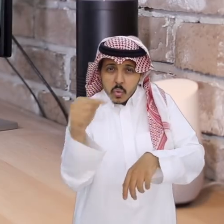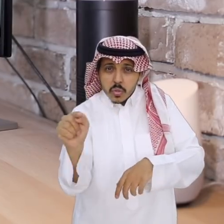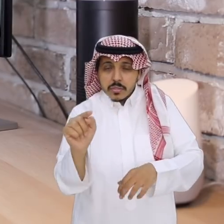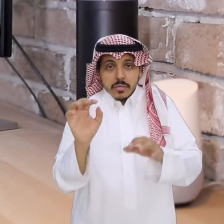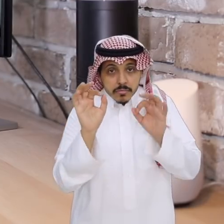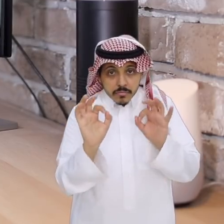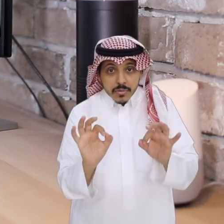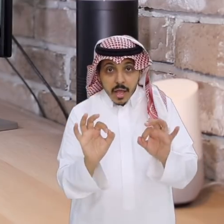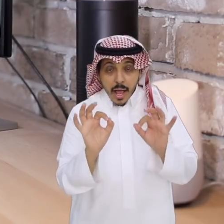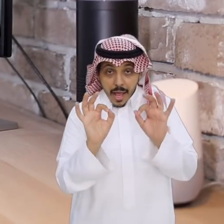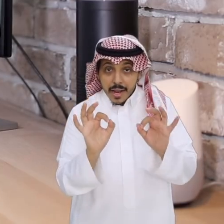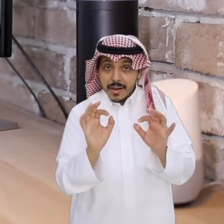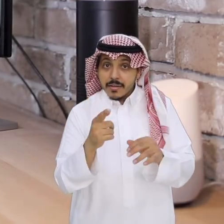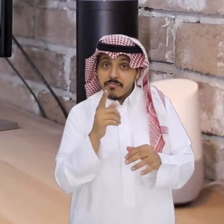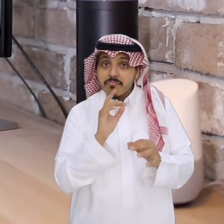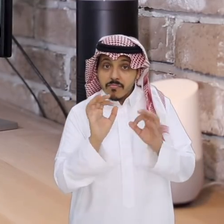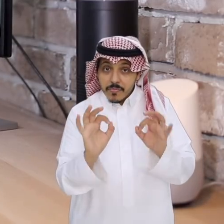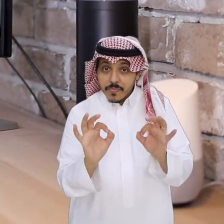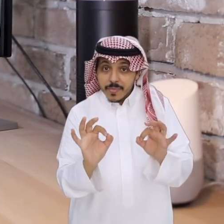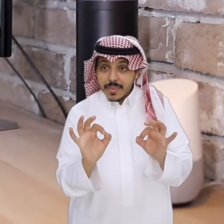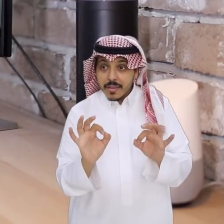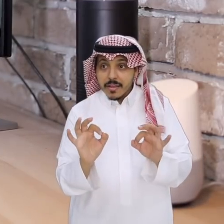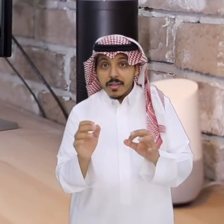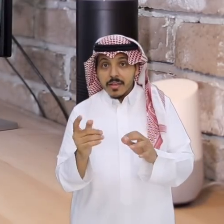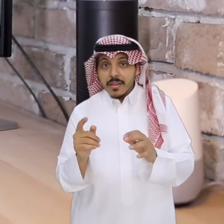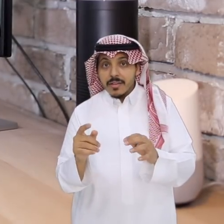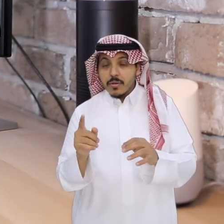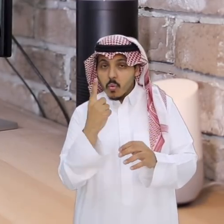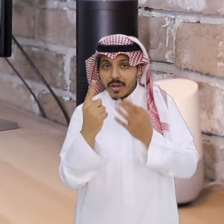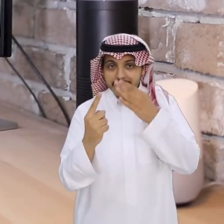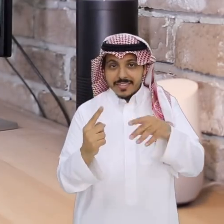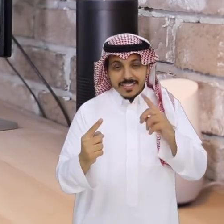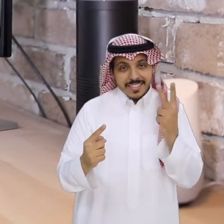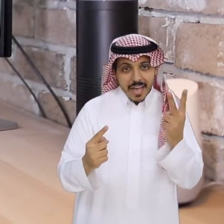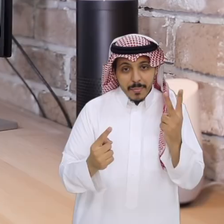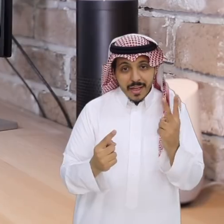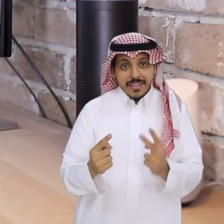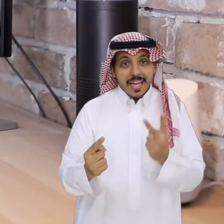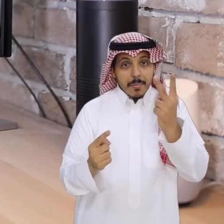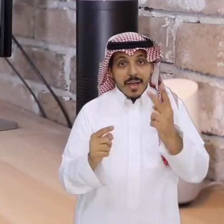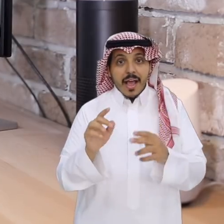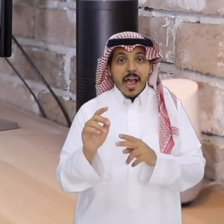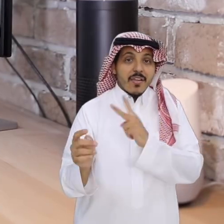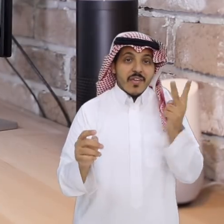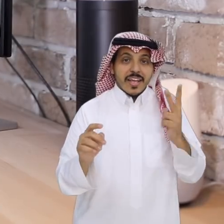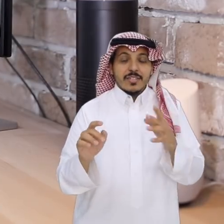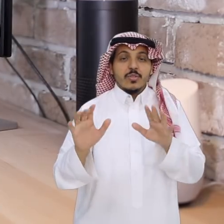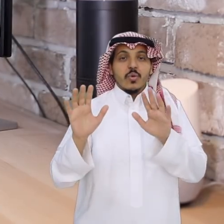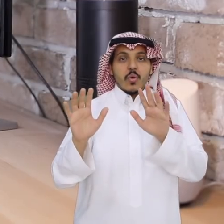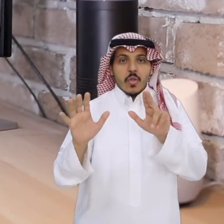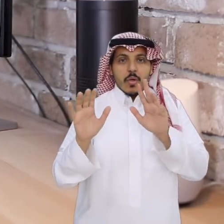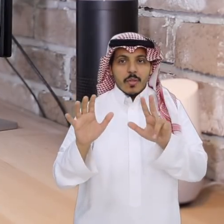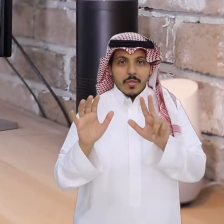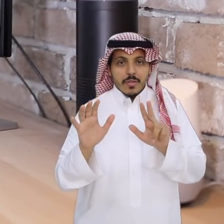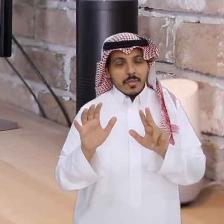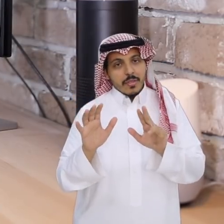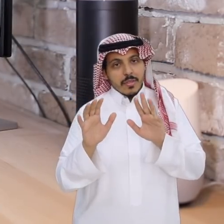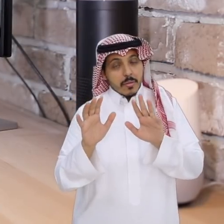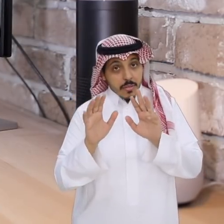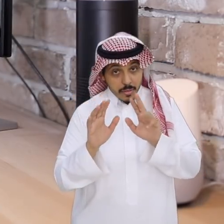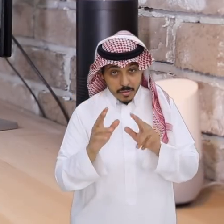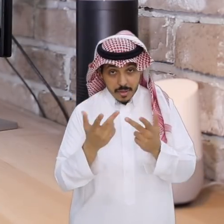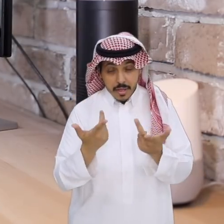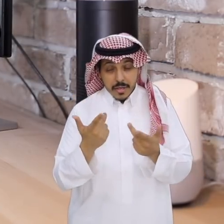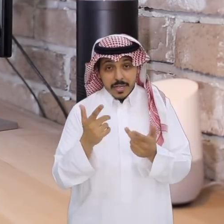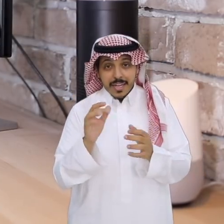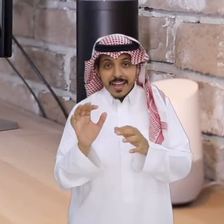A month and half to know if something will happen in July. I will tell you about it once the news available.